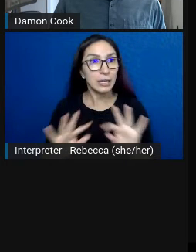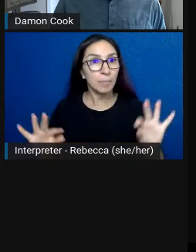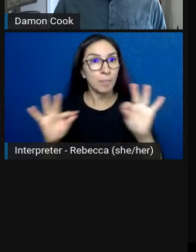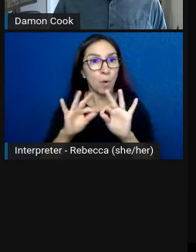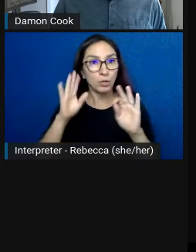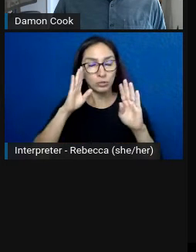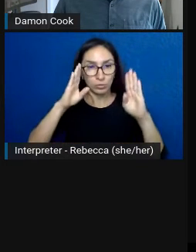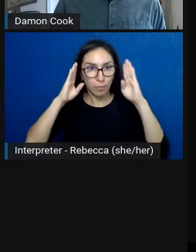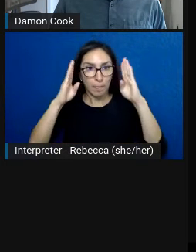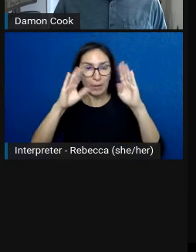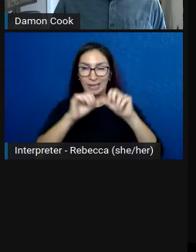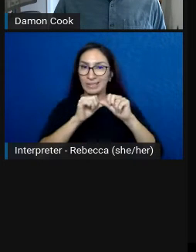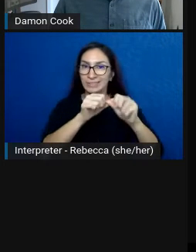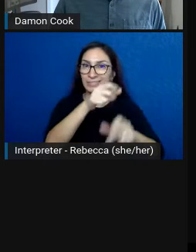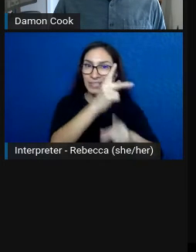of the document behind it dormant.